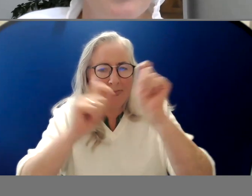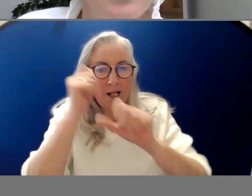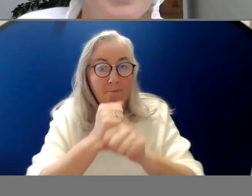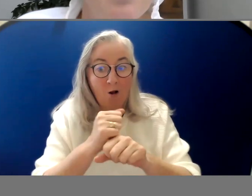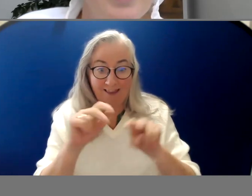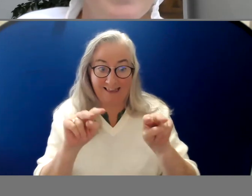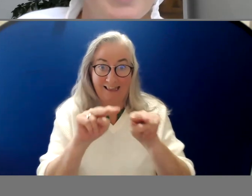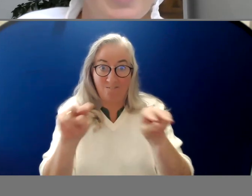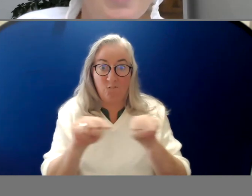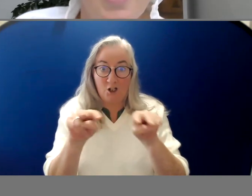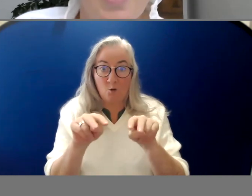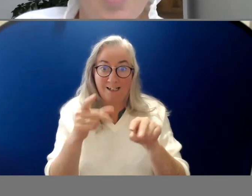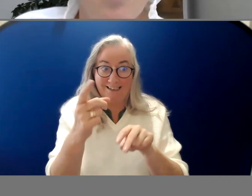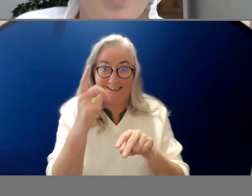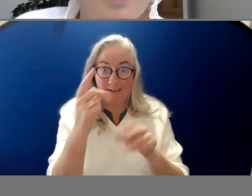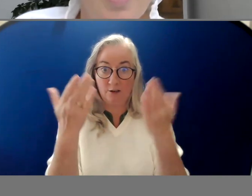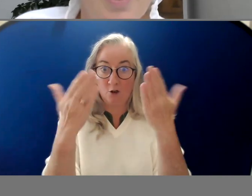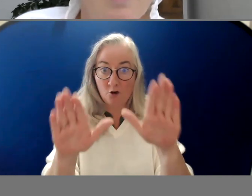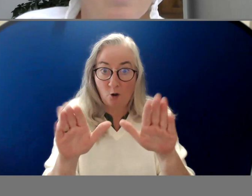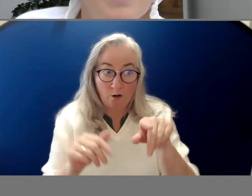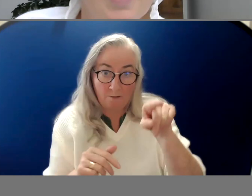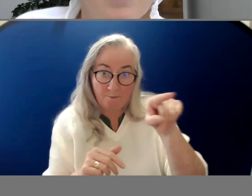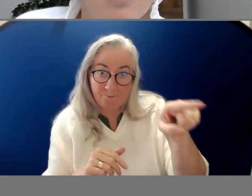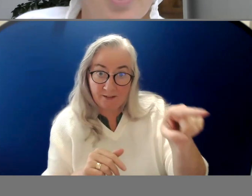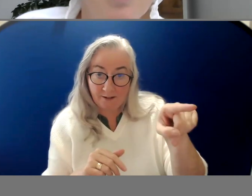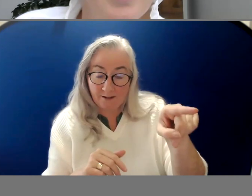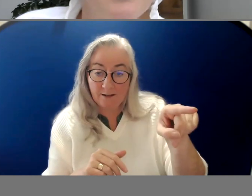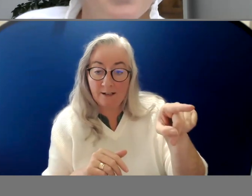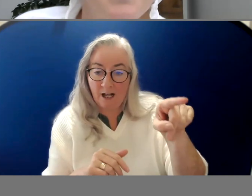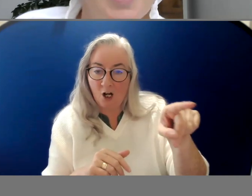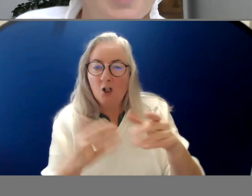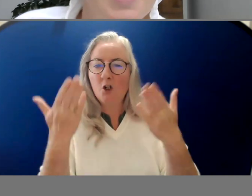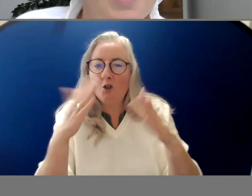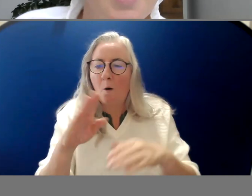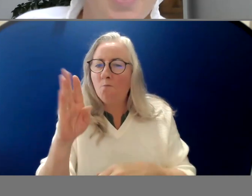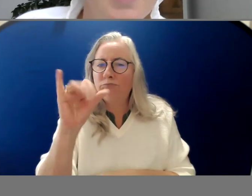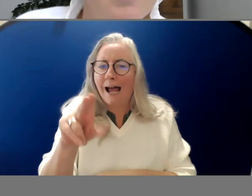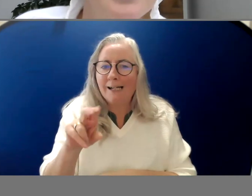that we looked at previously where the the figure Brian was going up and down the stairs and he had